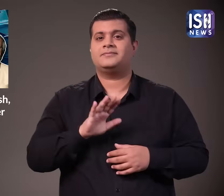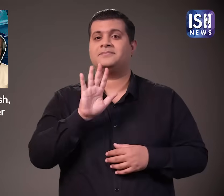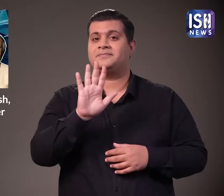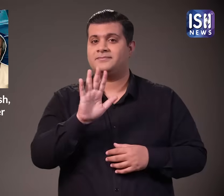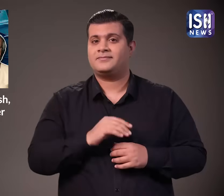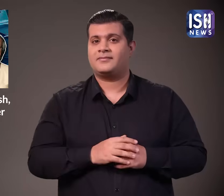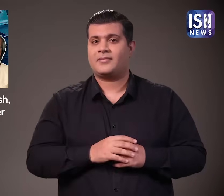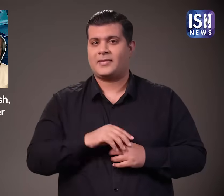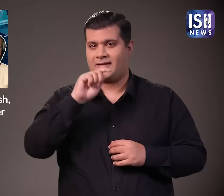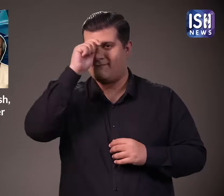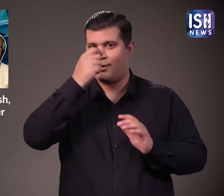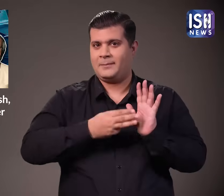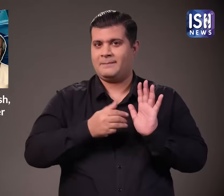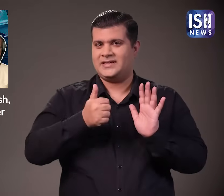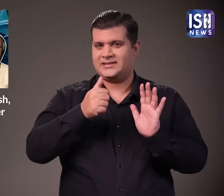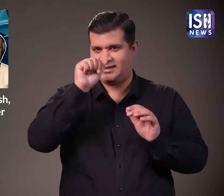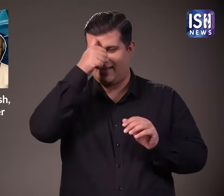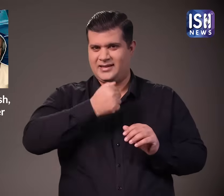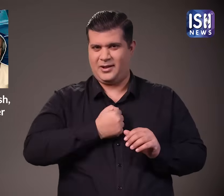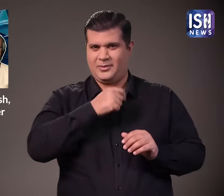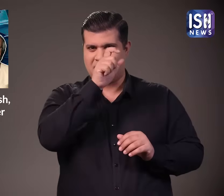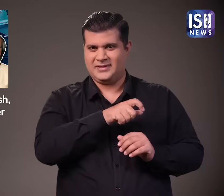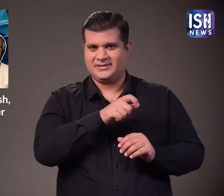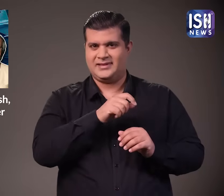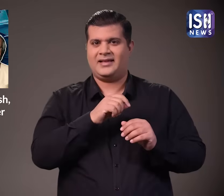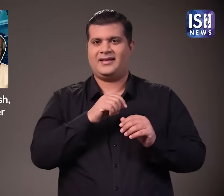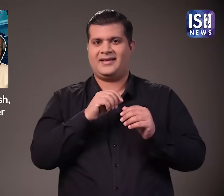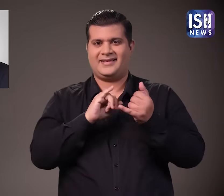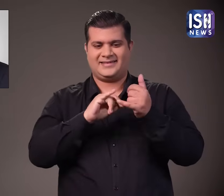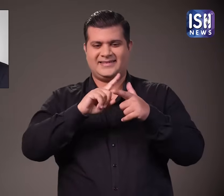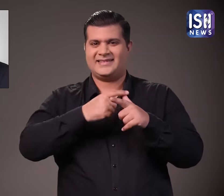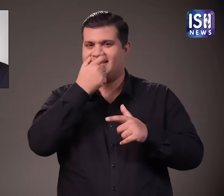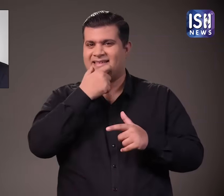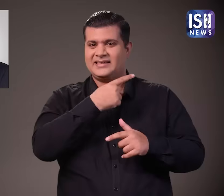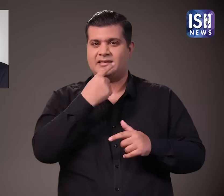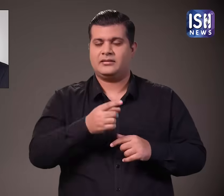India’s External Affairs Minister, Dr. S Jaishankar said that